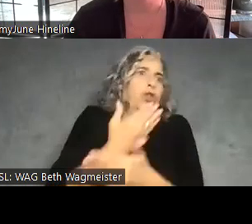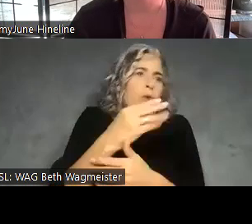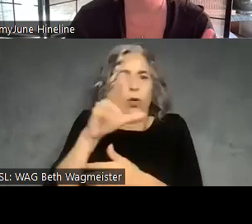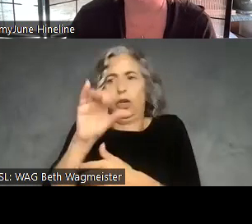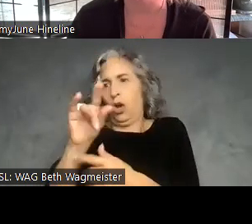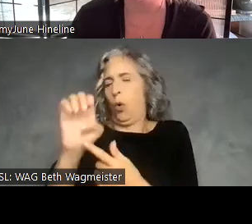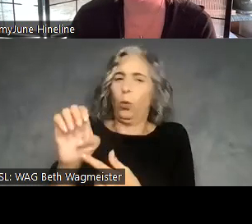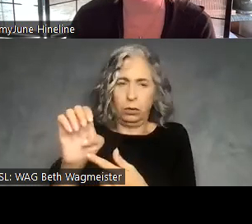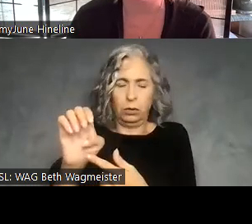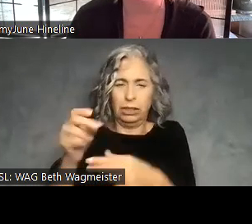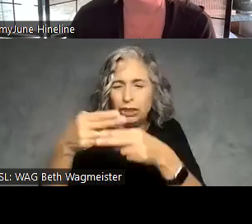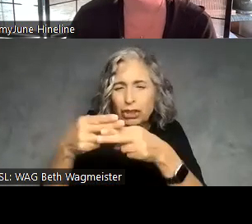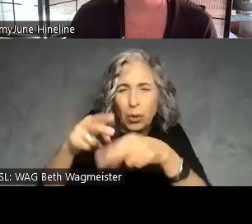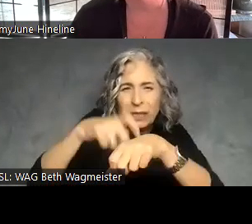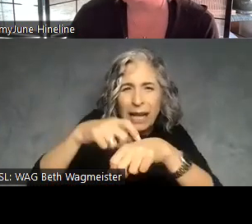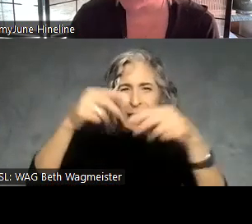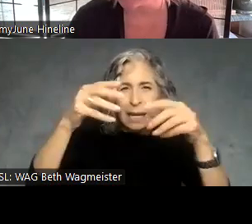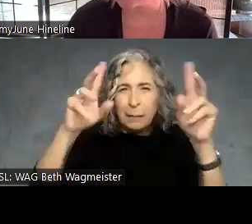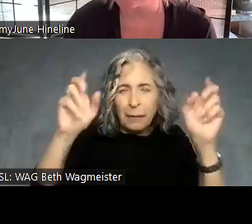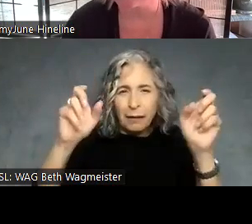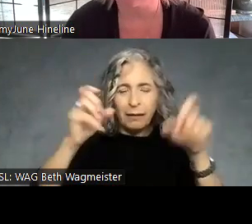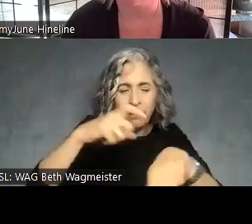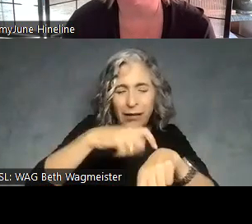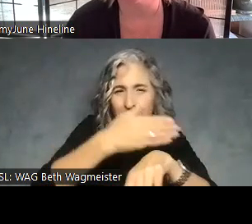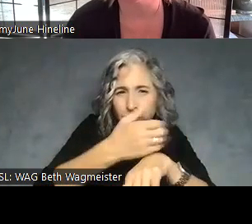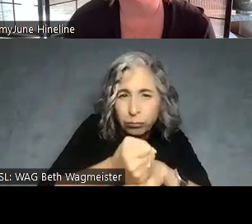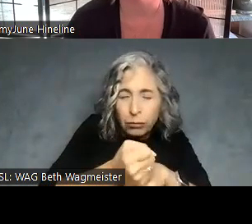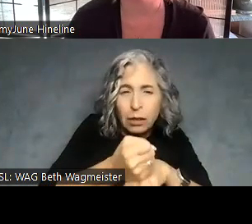the same as your billing address. Give them options to have it be refillable if you can.